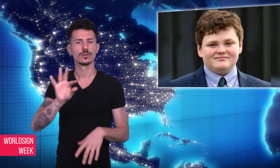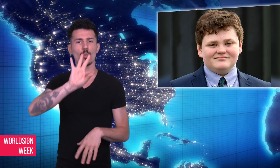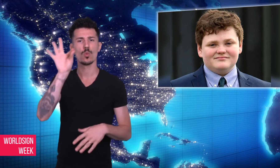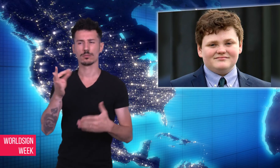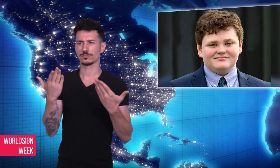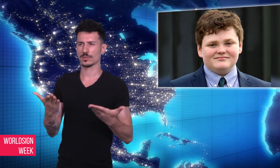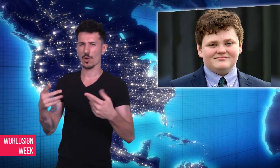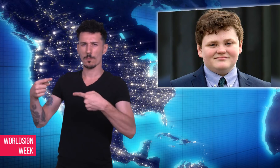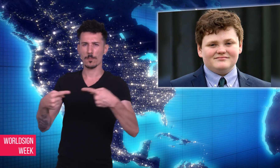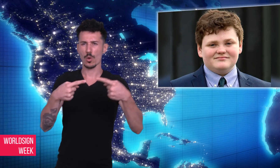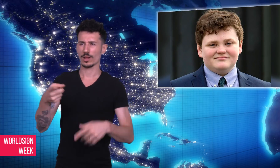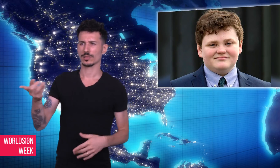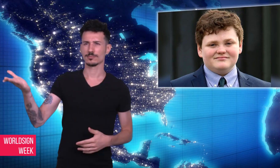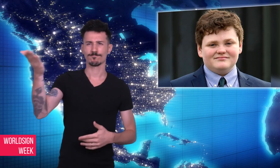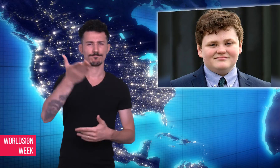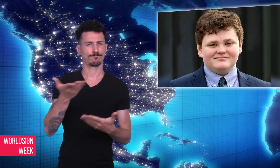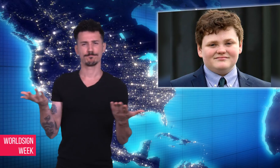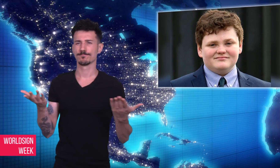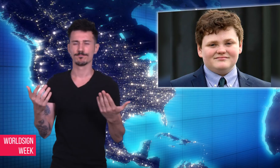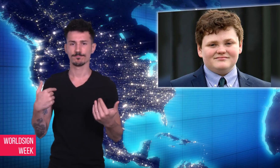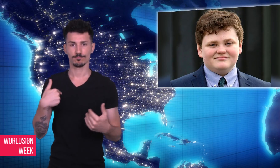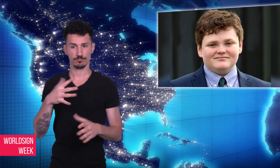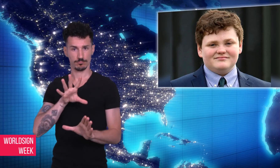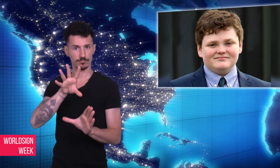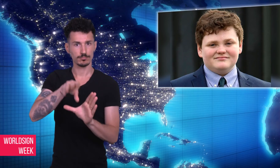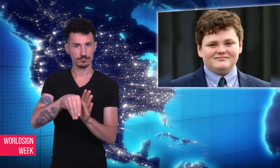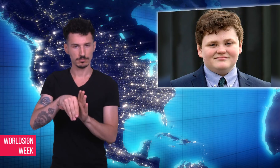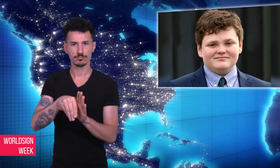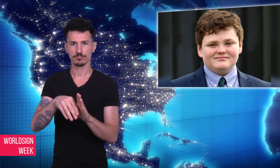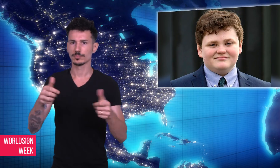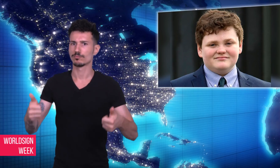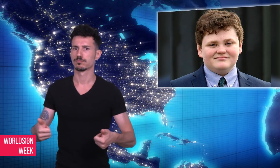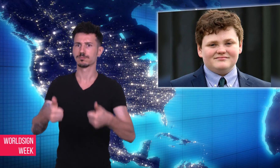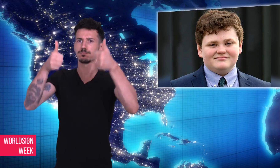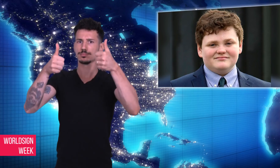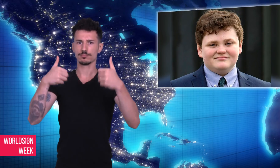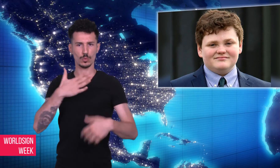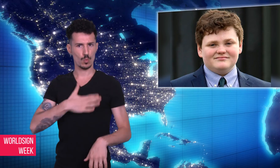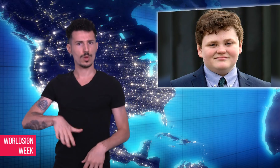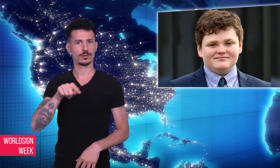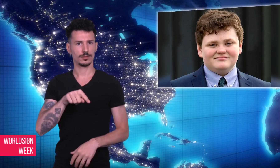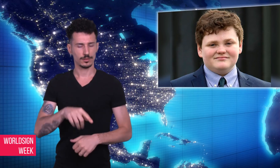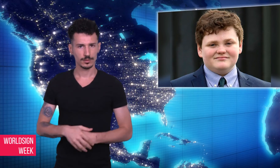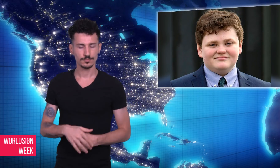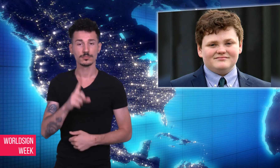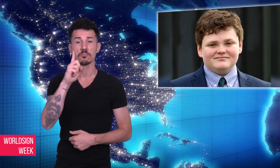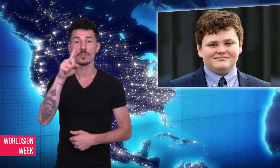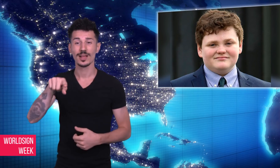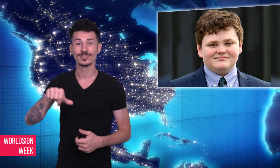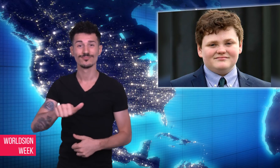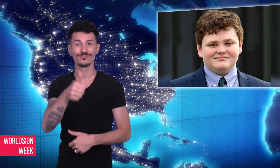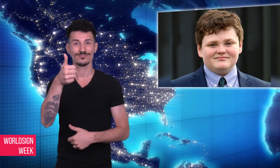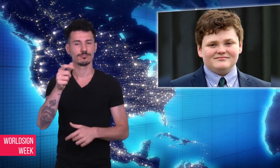However, he lost to transgender